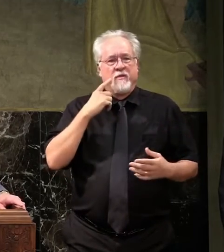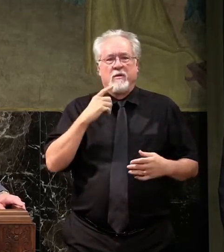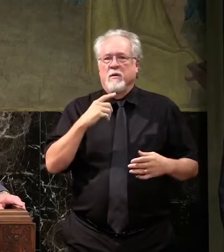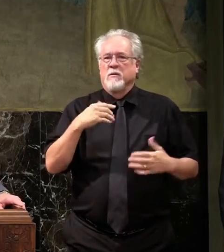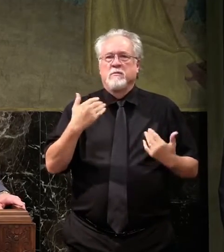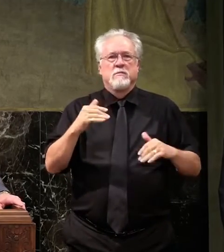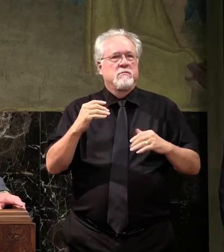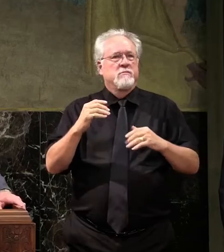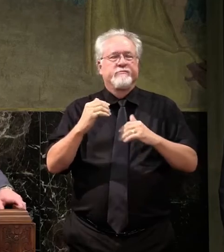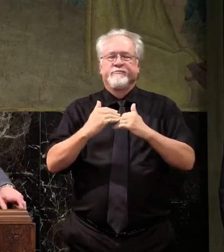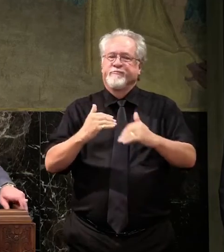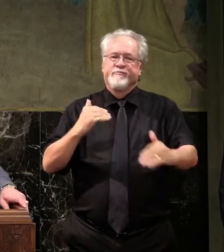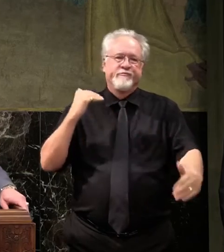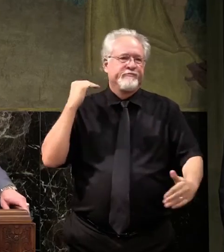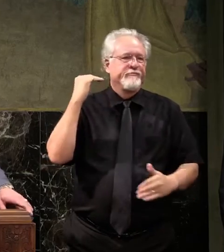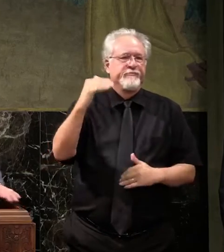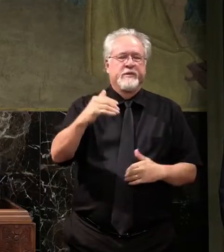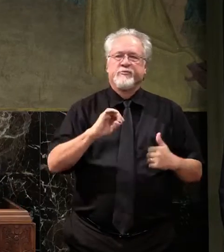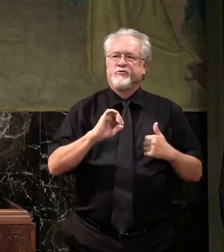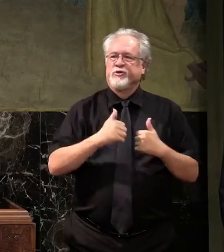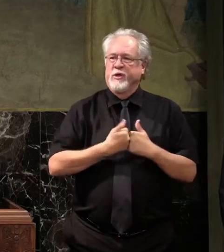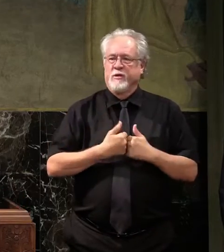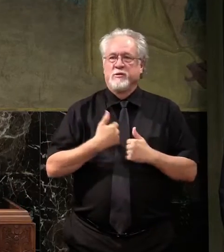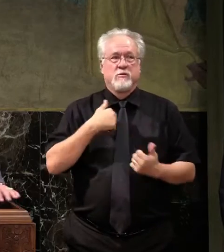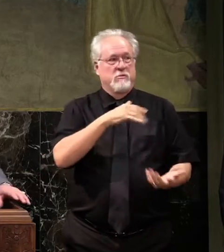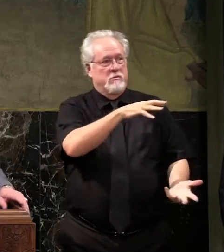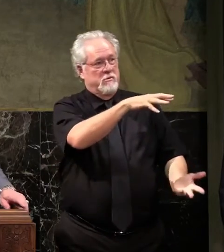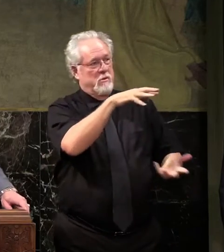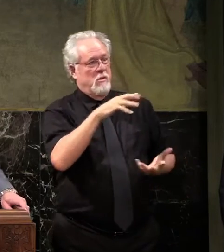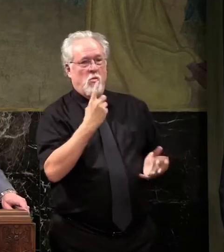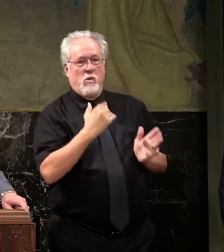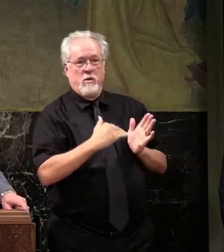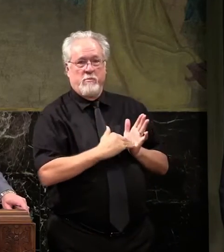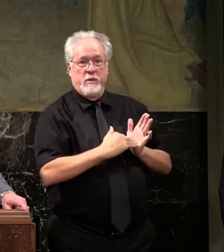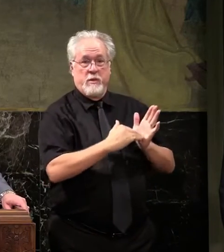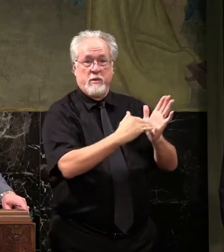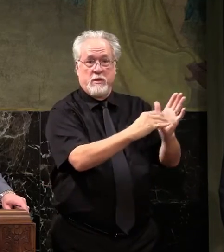challenge. We inherited a billion dollar deficit for the current fiscal year and